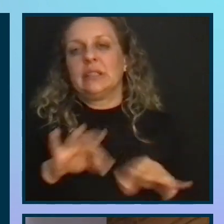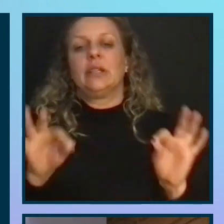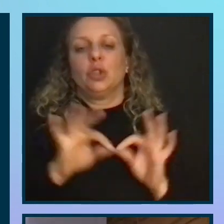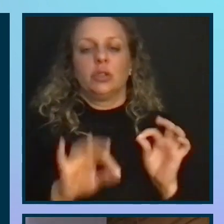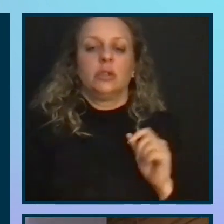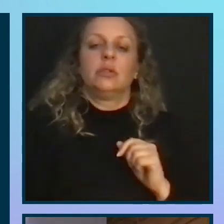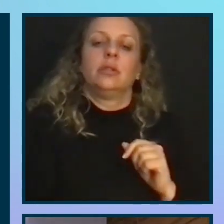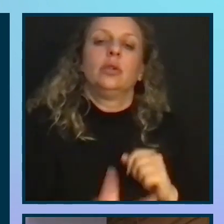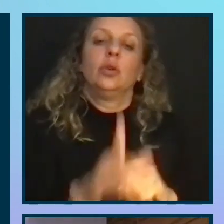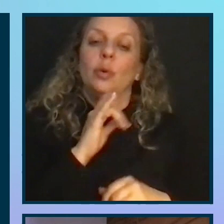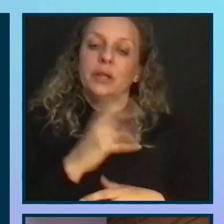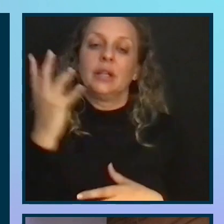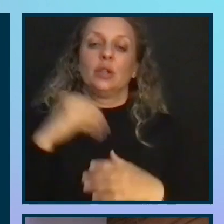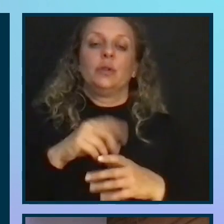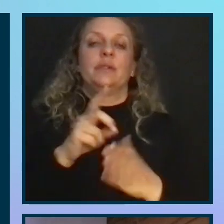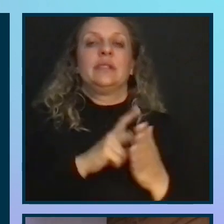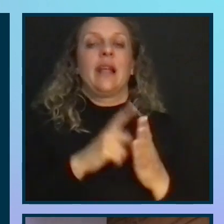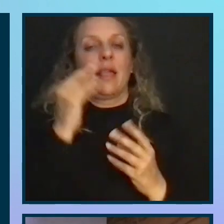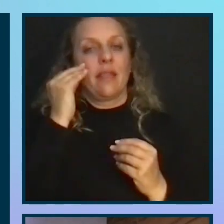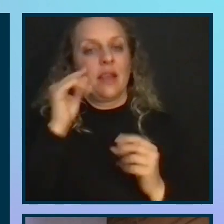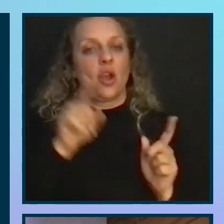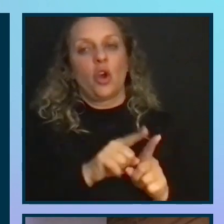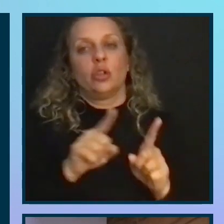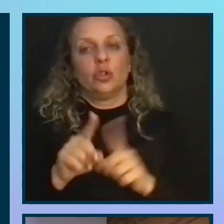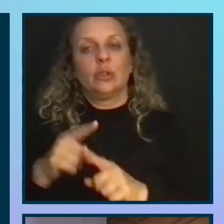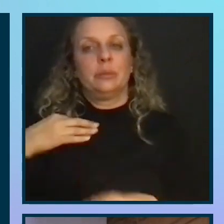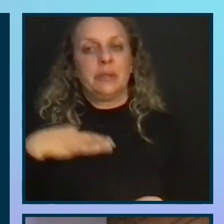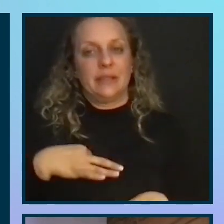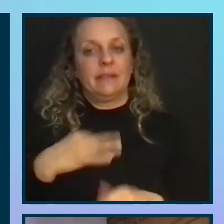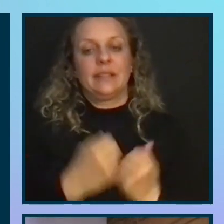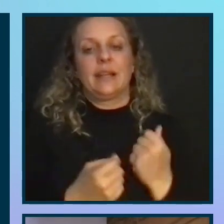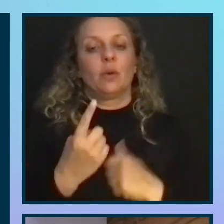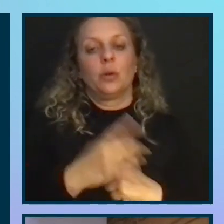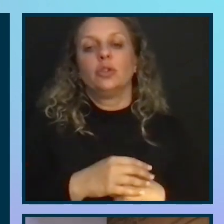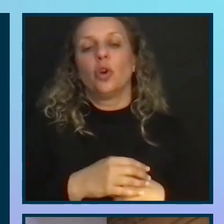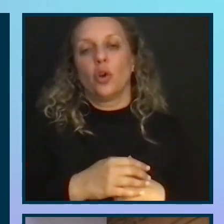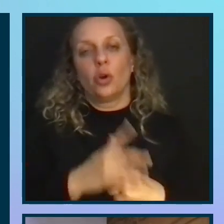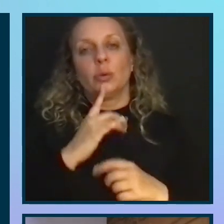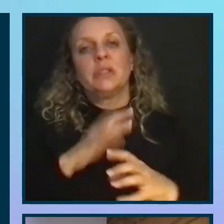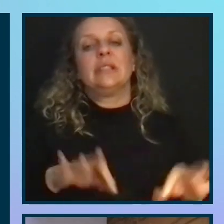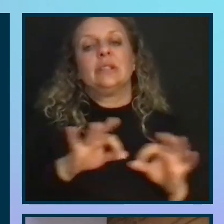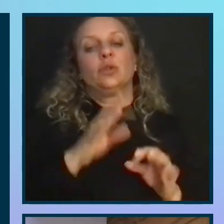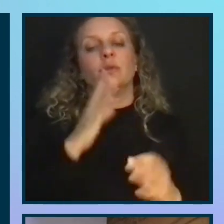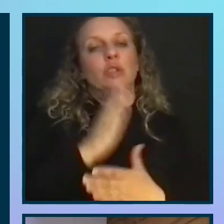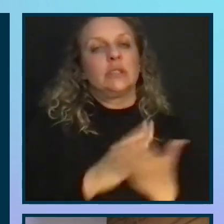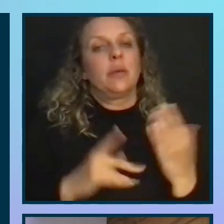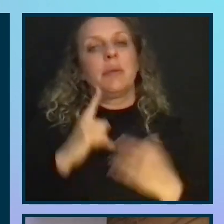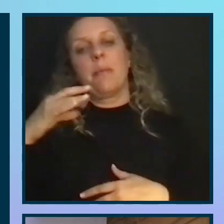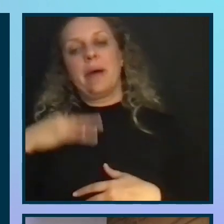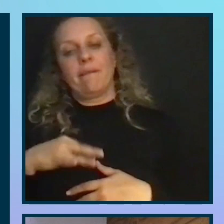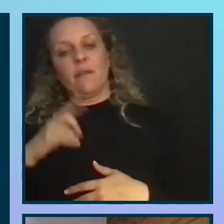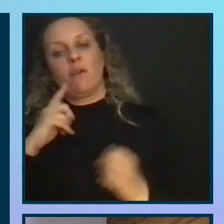really inclusive design thinking also benefits everyone. So it is essential for and some beneficial for all.